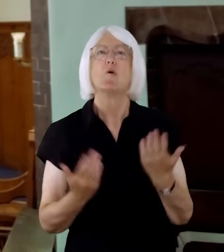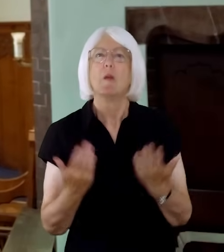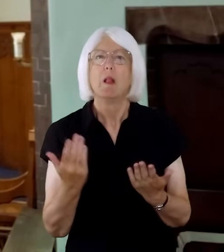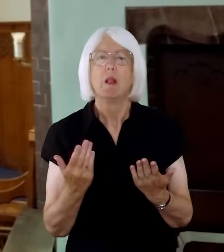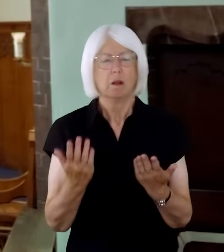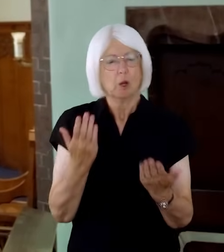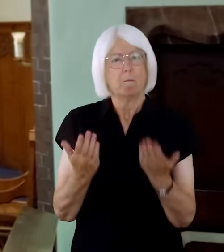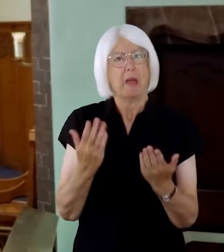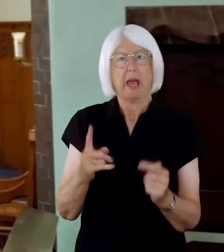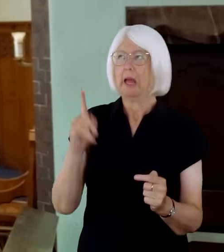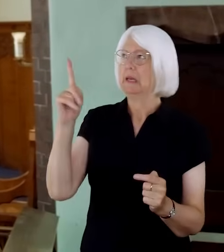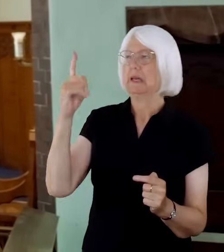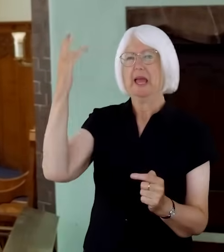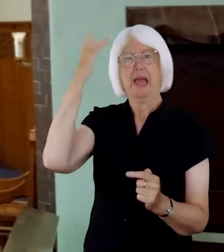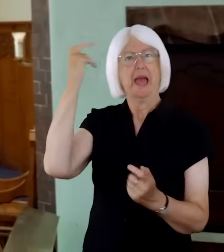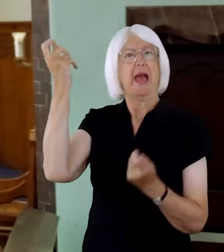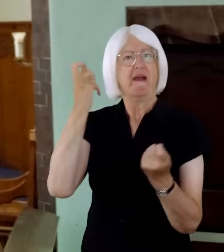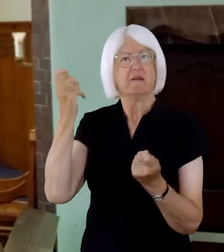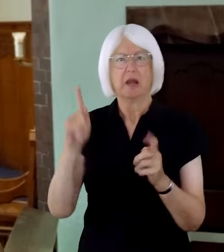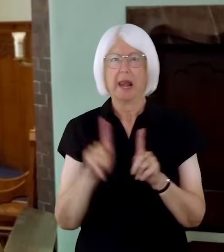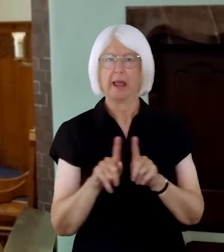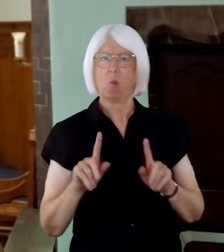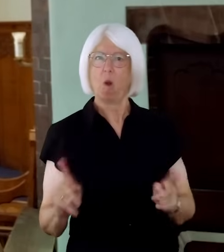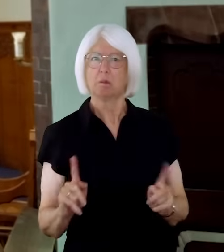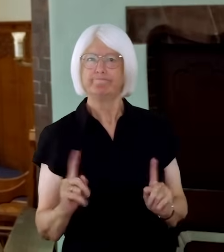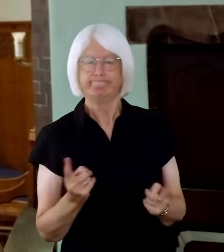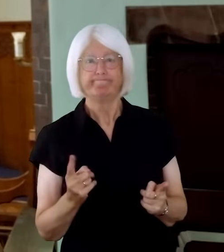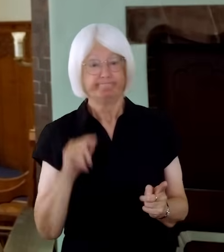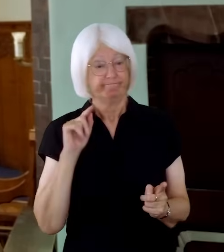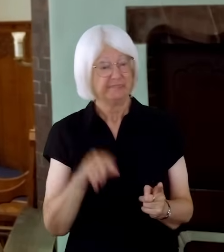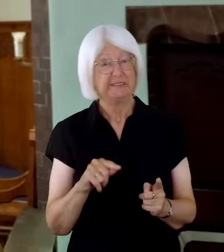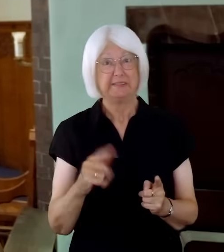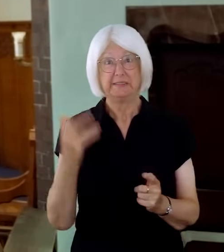of heaven is like. This is a kingdom which turns the values